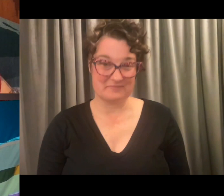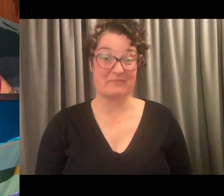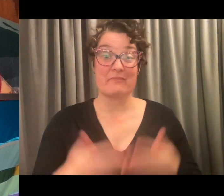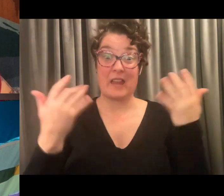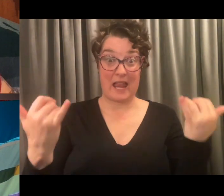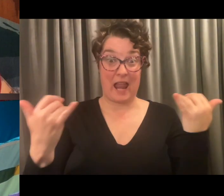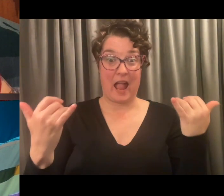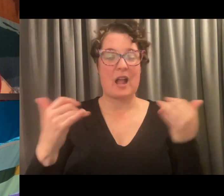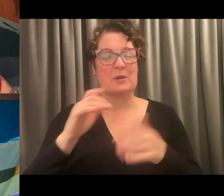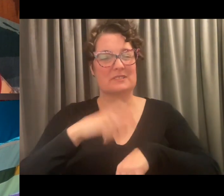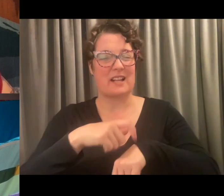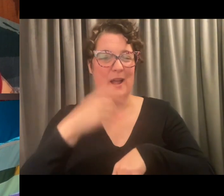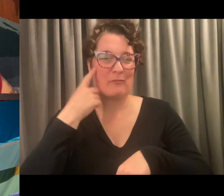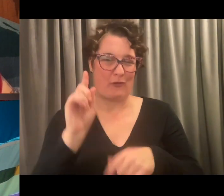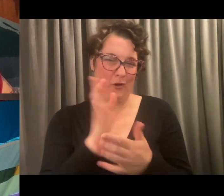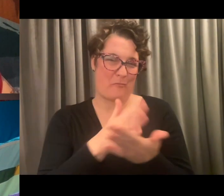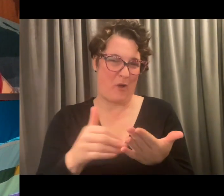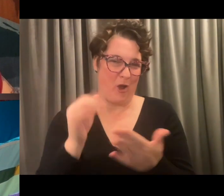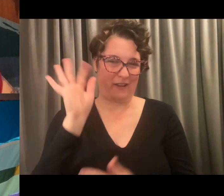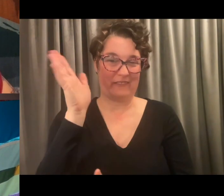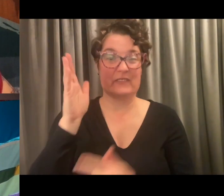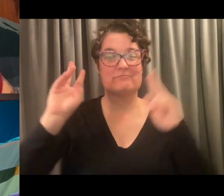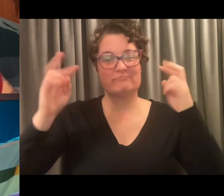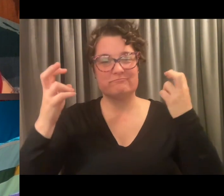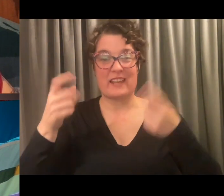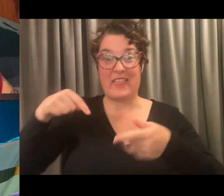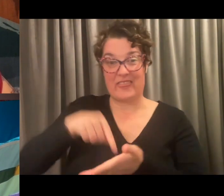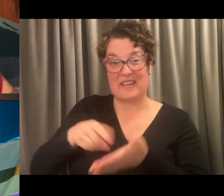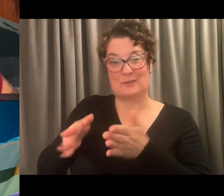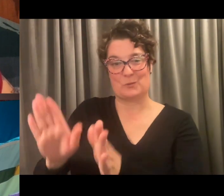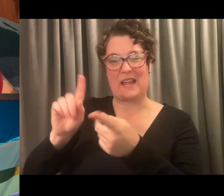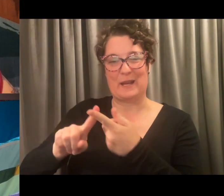haBa, which is highlighting projects, people, things happening in the world